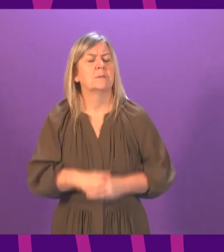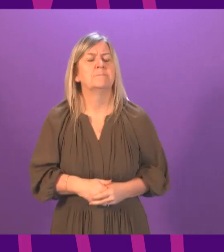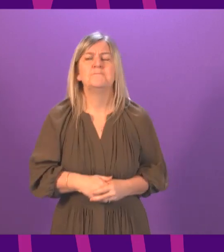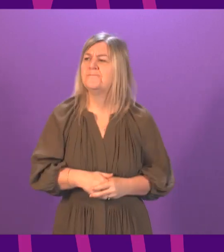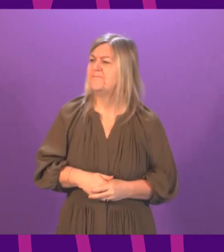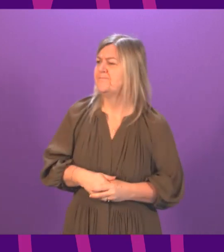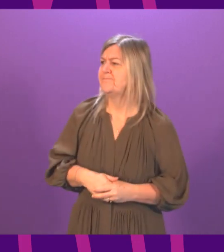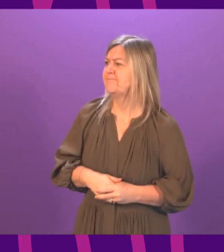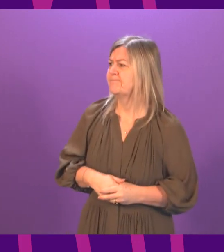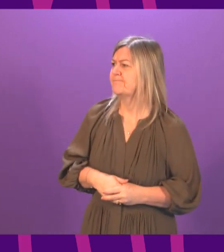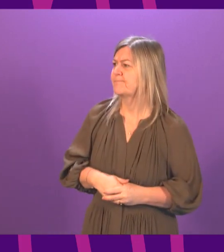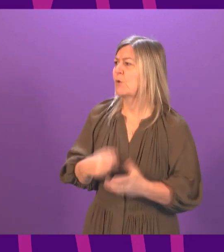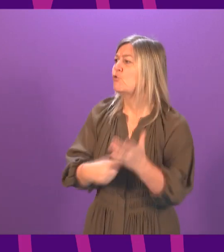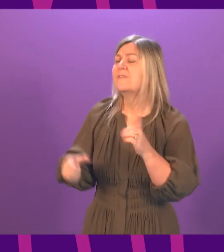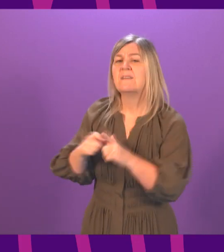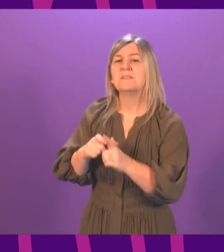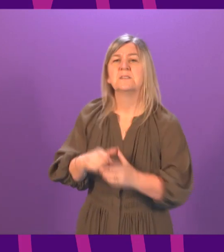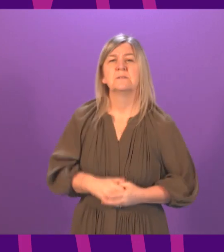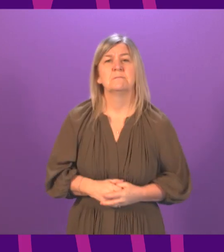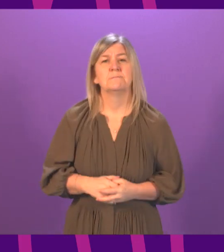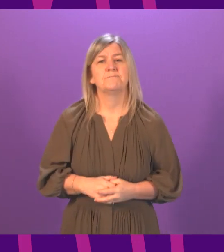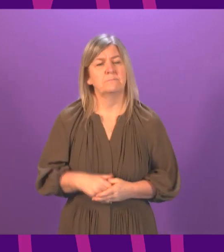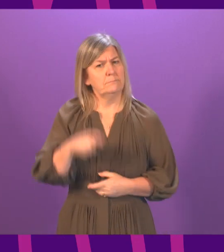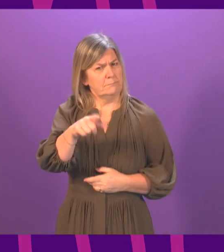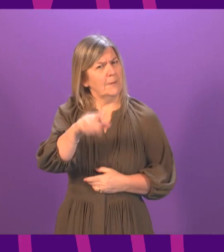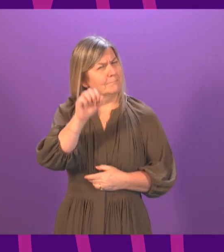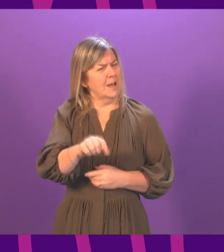in care homes and vaccinating in the community are two different systems, and we are able to